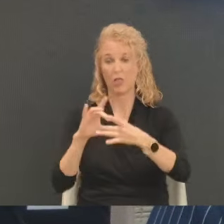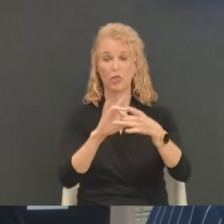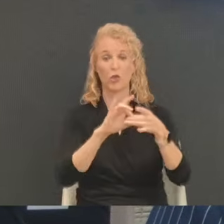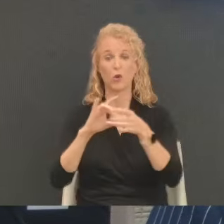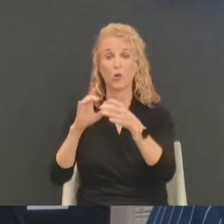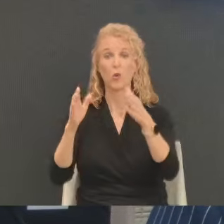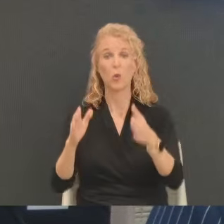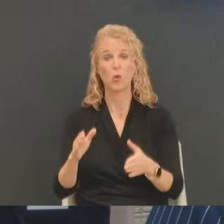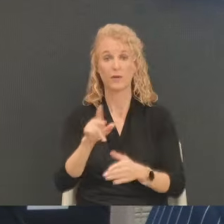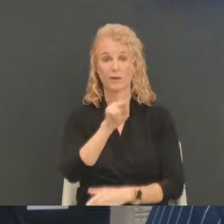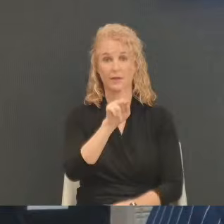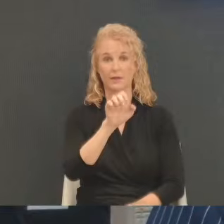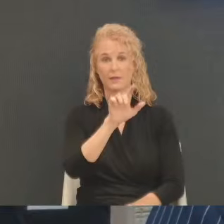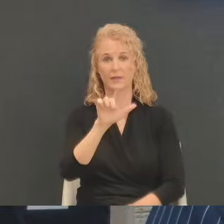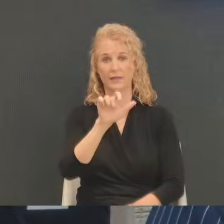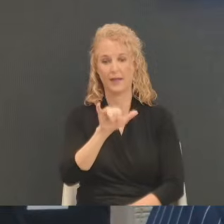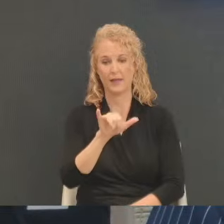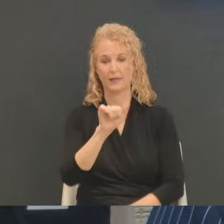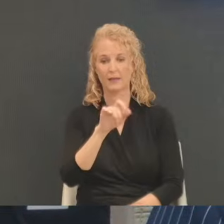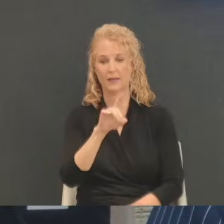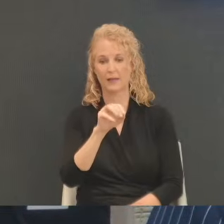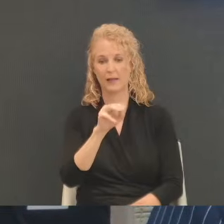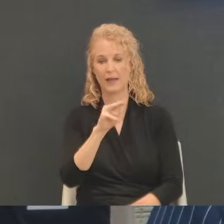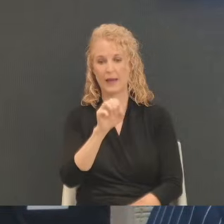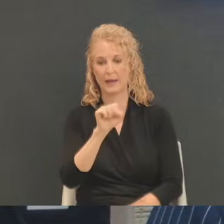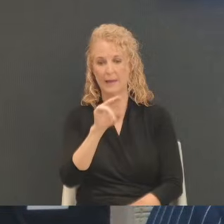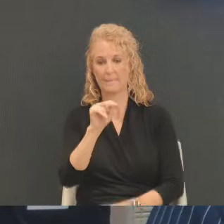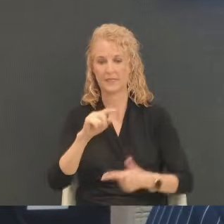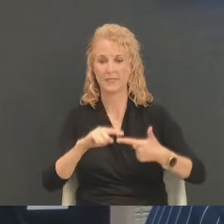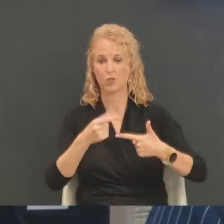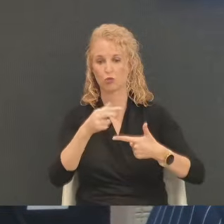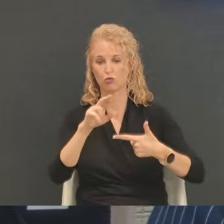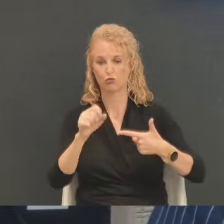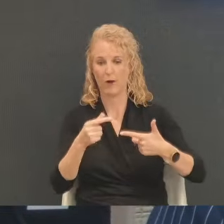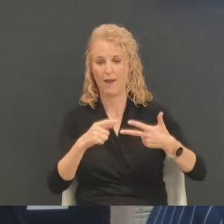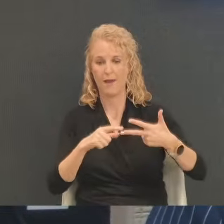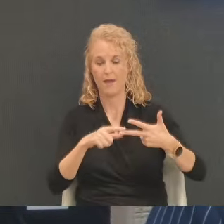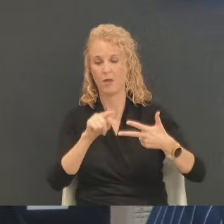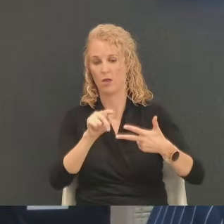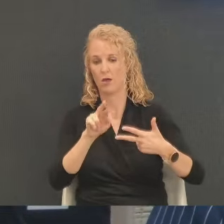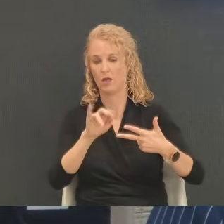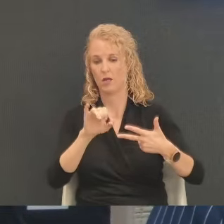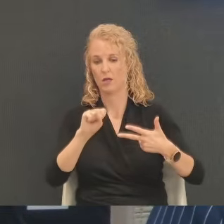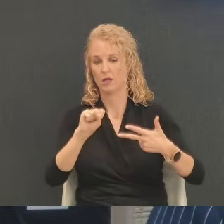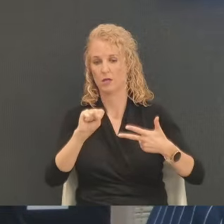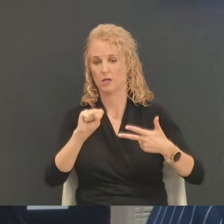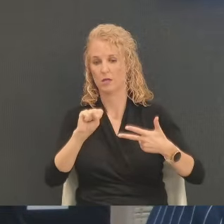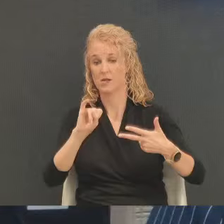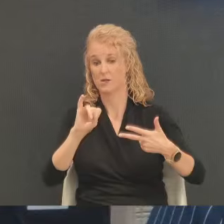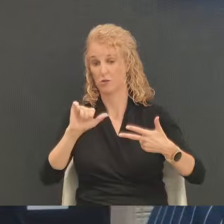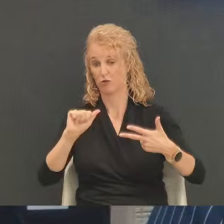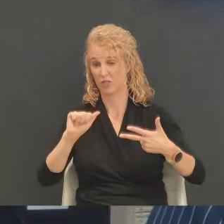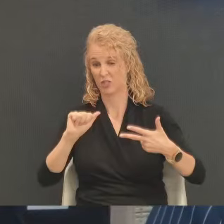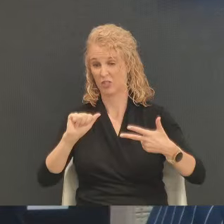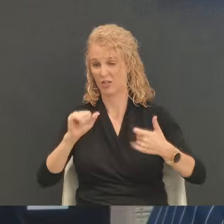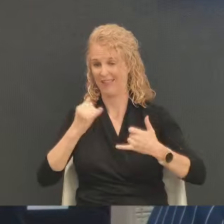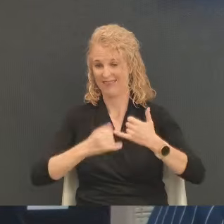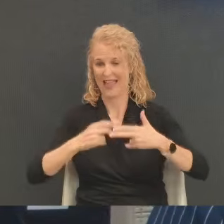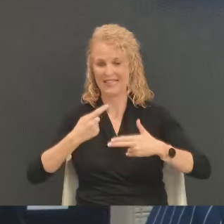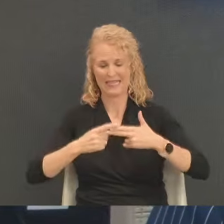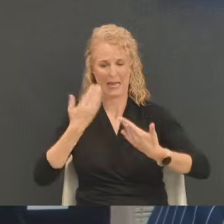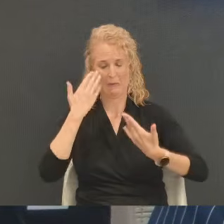Kelly Adamson, Greg Forte, Trisha Sefakis. I want to make sure I get that right hopefully. Robert